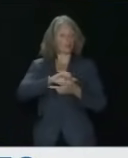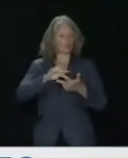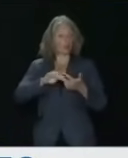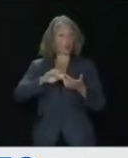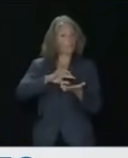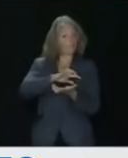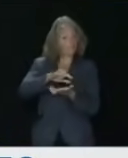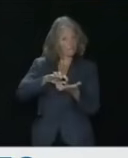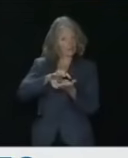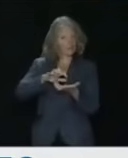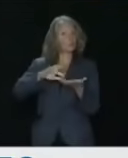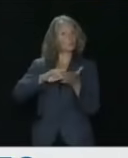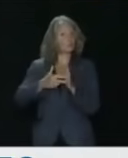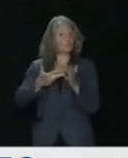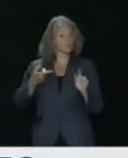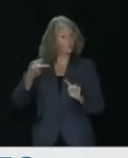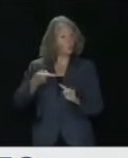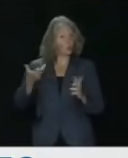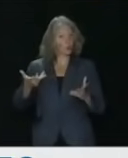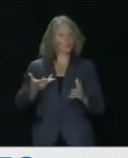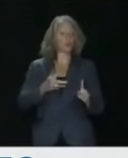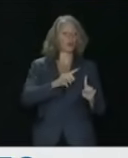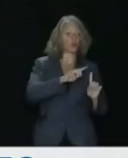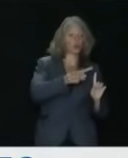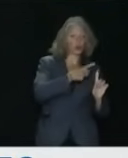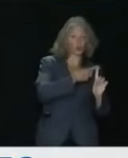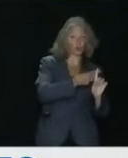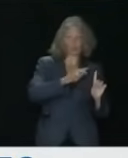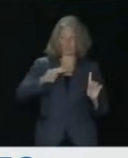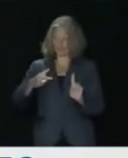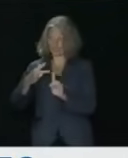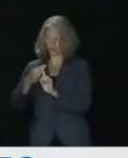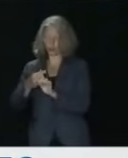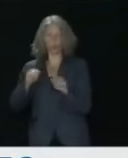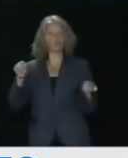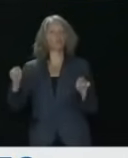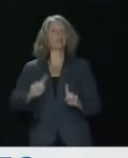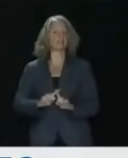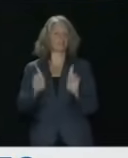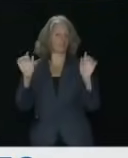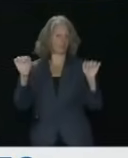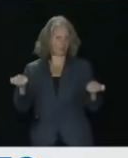IN SHORT, THE INTERCHANGEABILITY